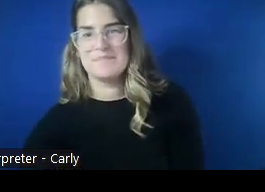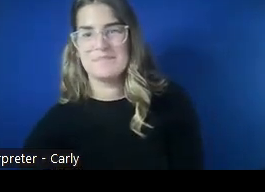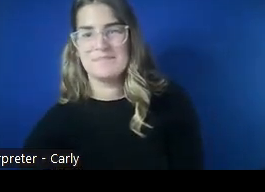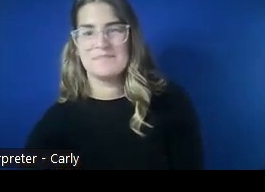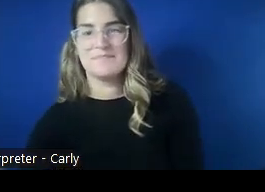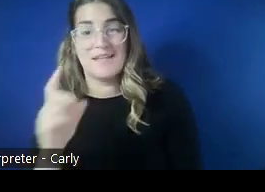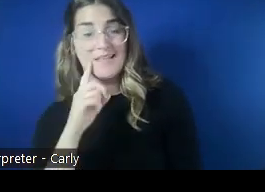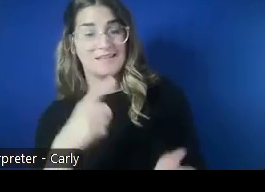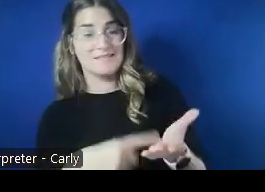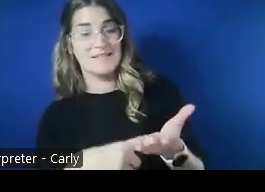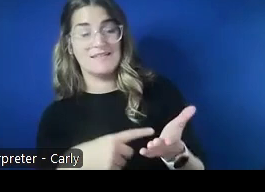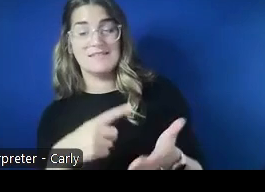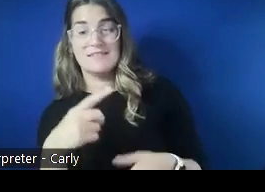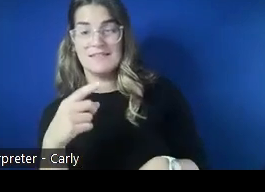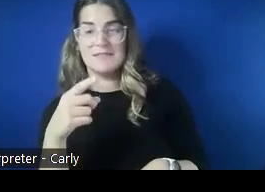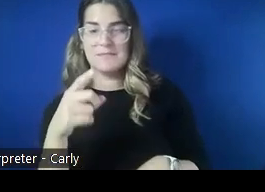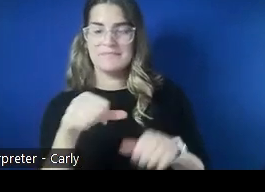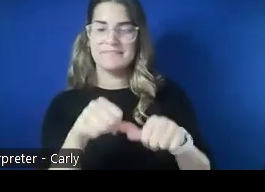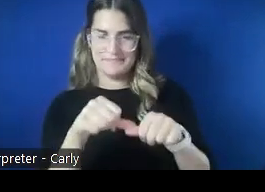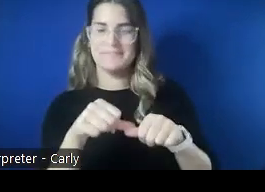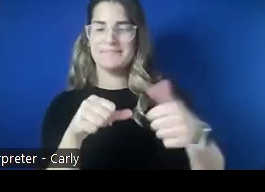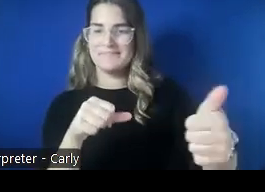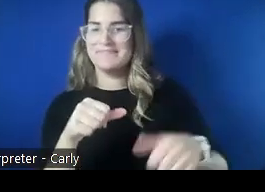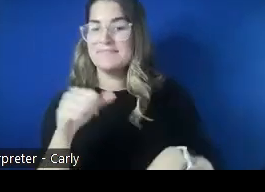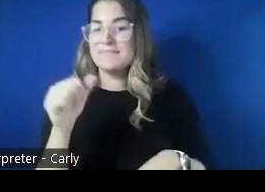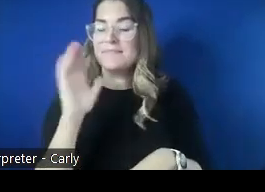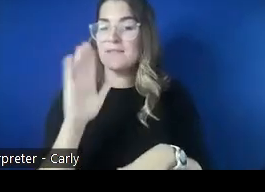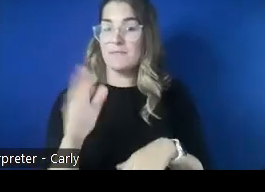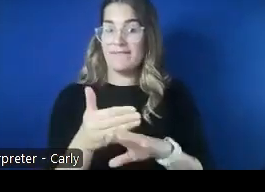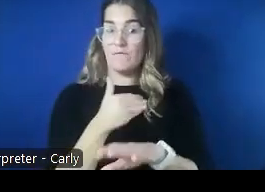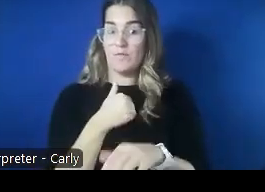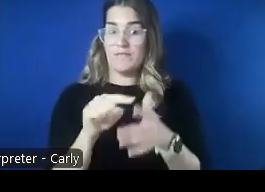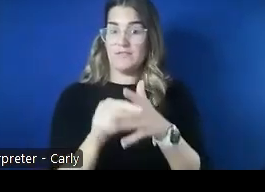beginning before we initiate anything new is super important to us because we don't want to introduce